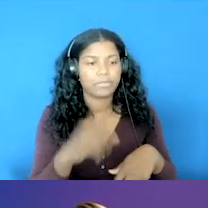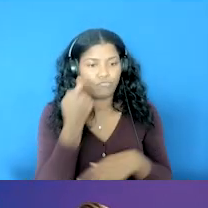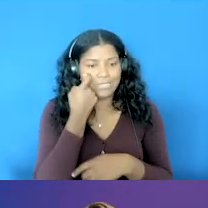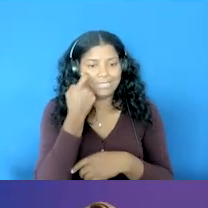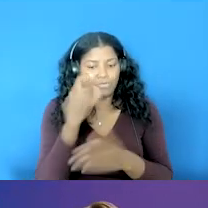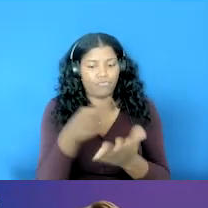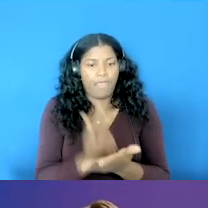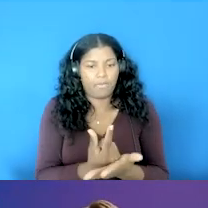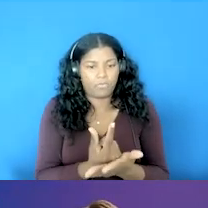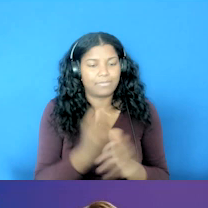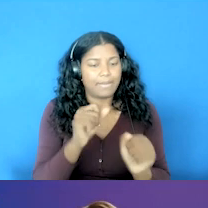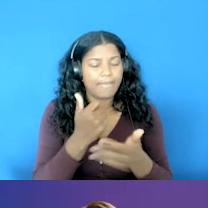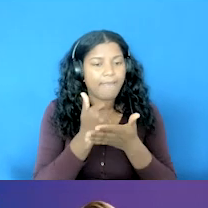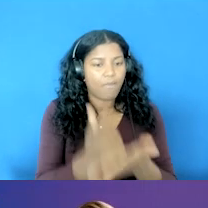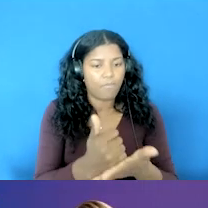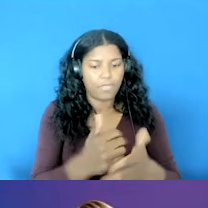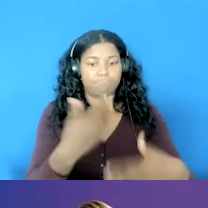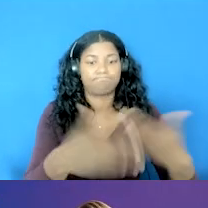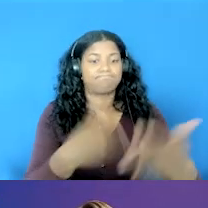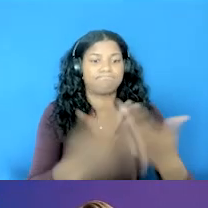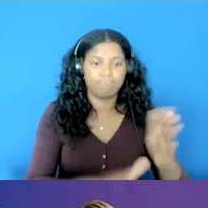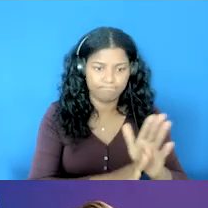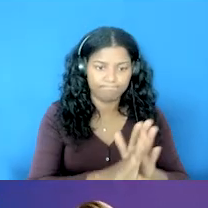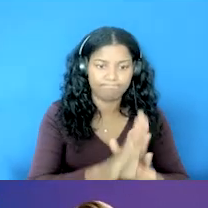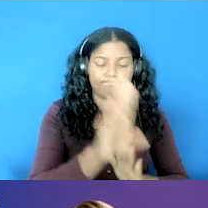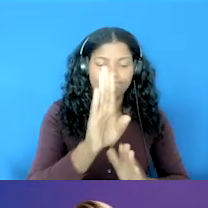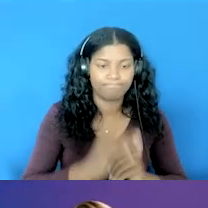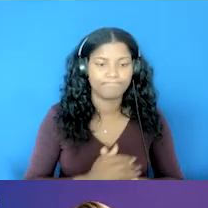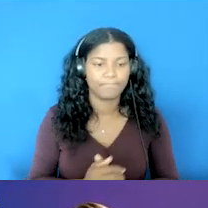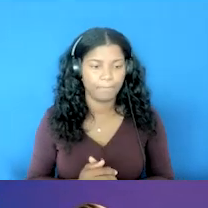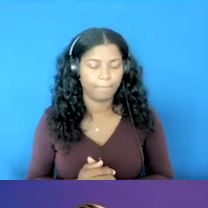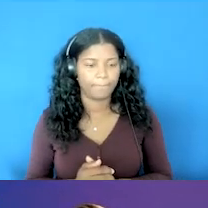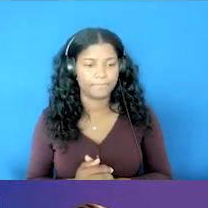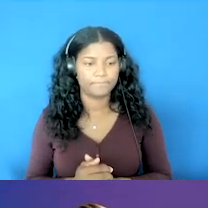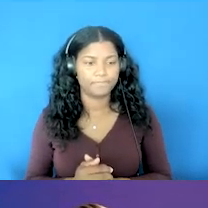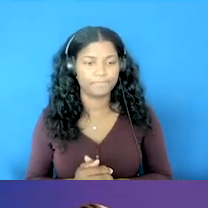Which will lead to a more representative and globally competitive stem workforce.